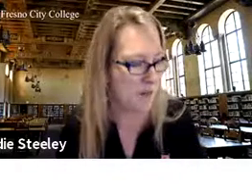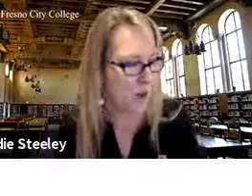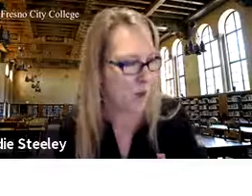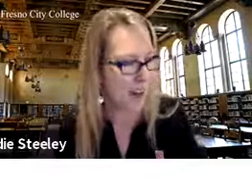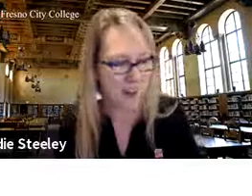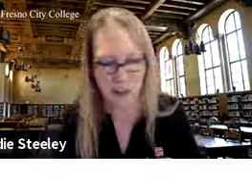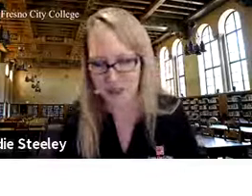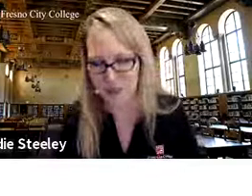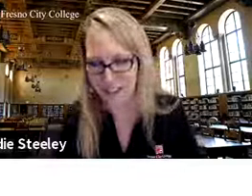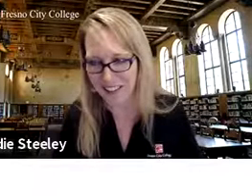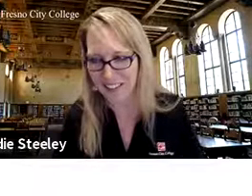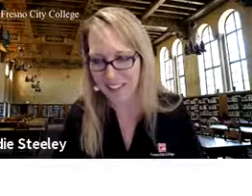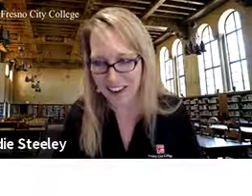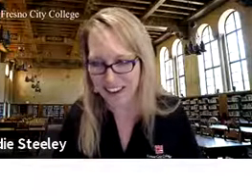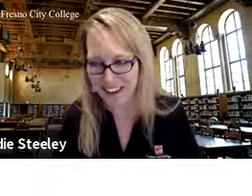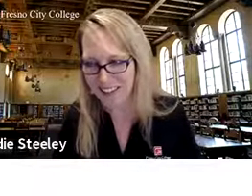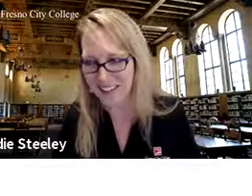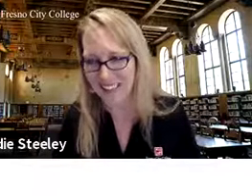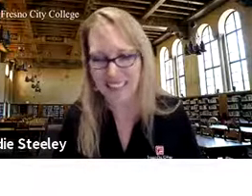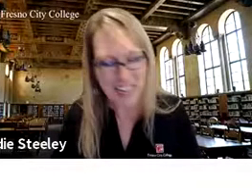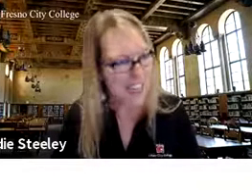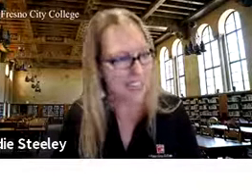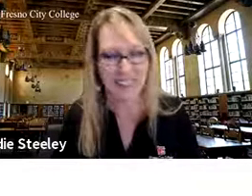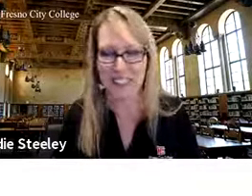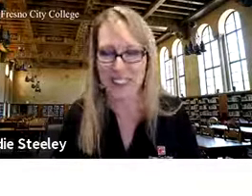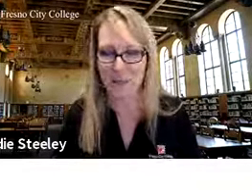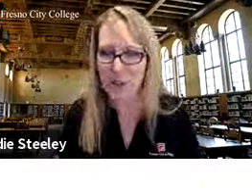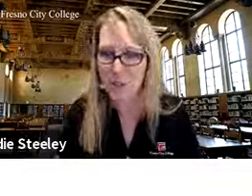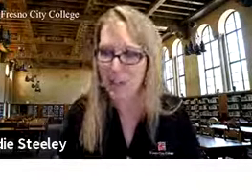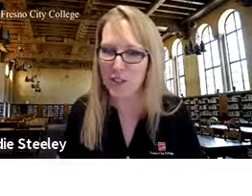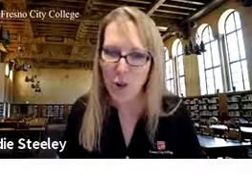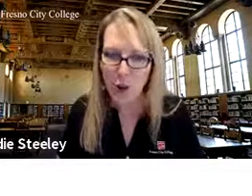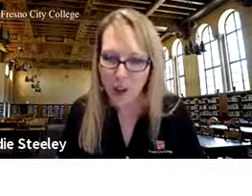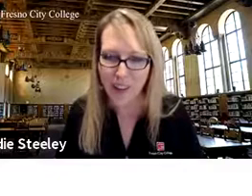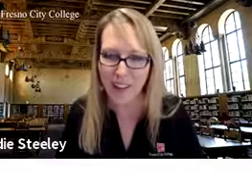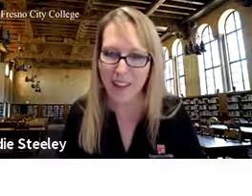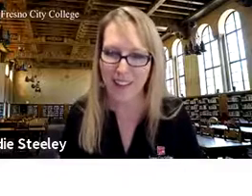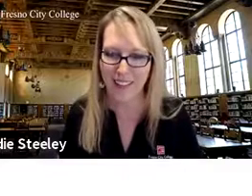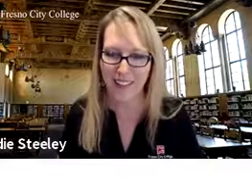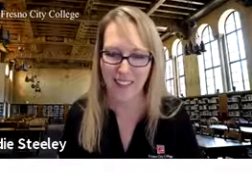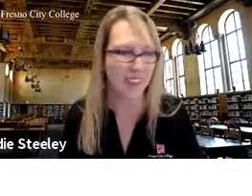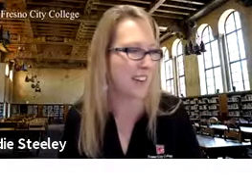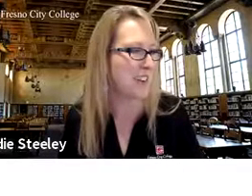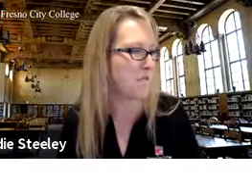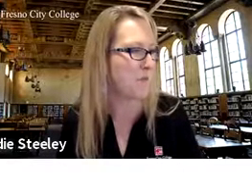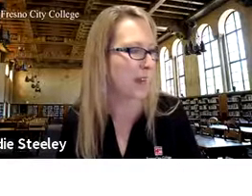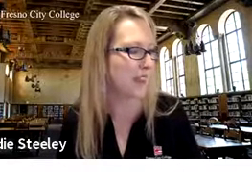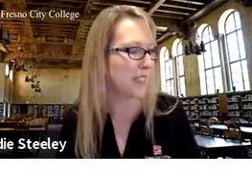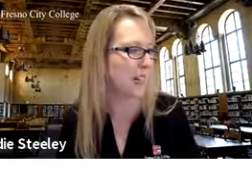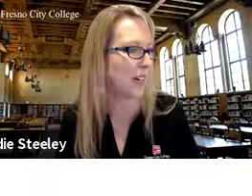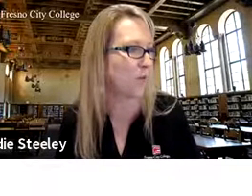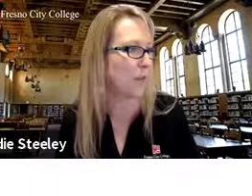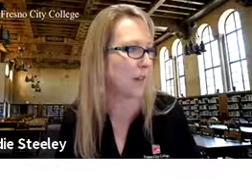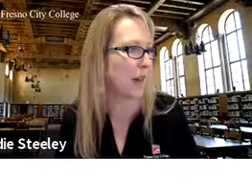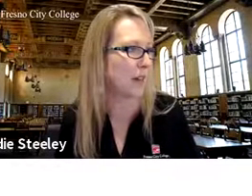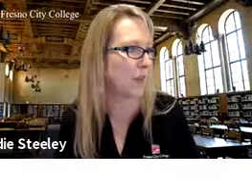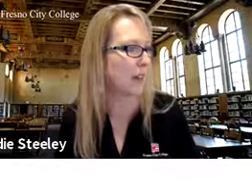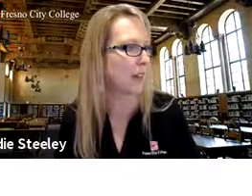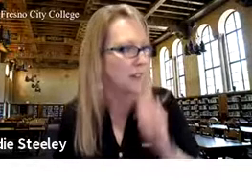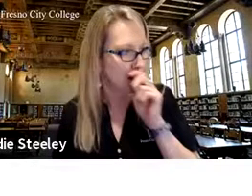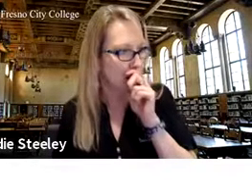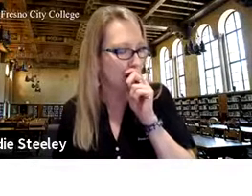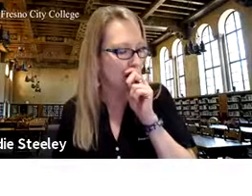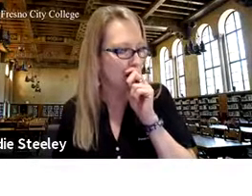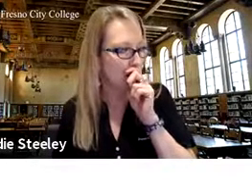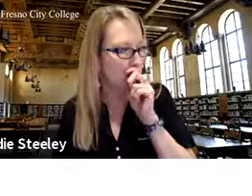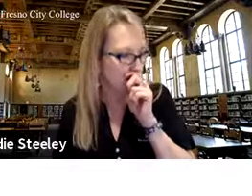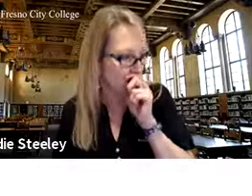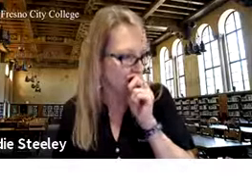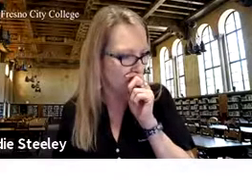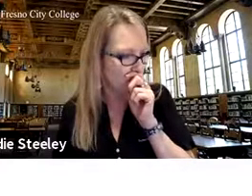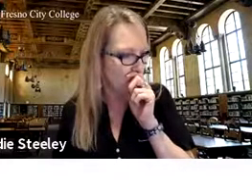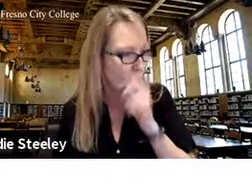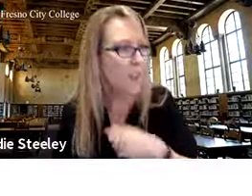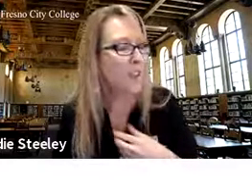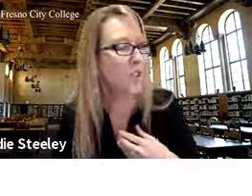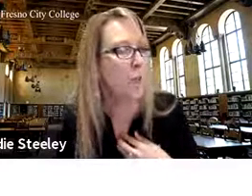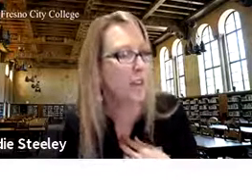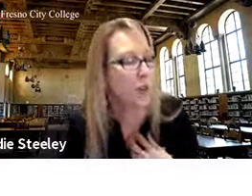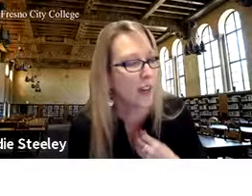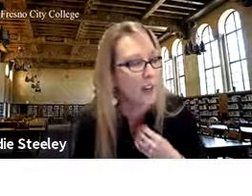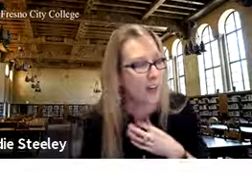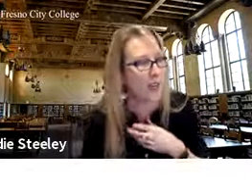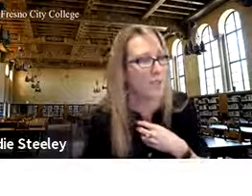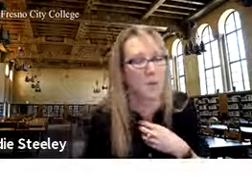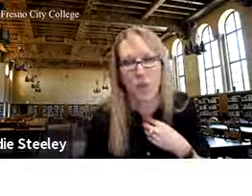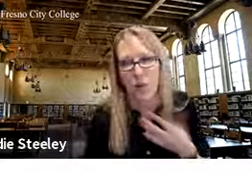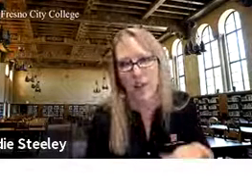when we're not used to failing, right? Dang, it used to be so good. But we can bounce back. So Bandura some of you are in